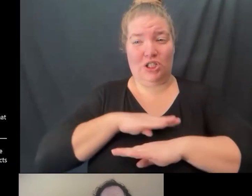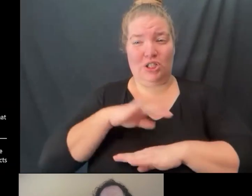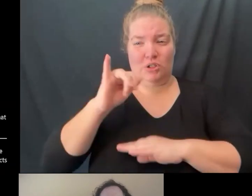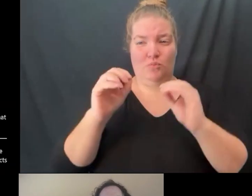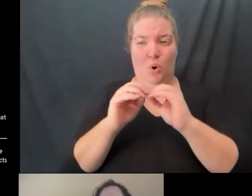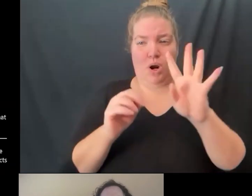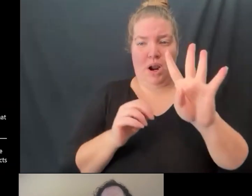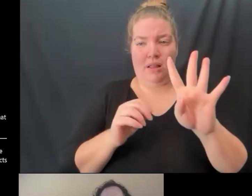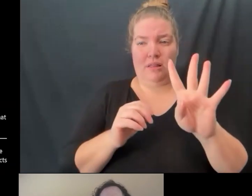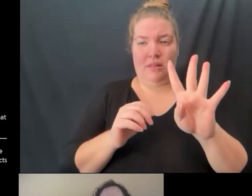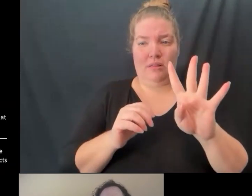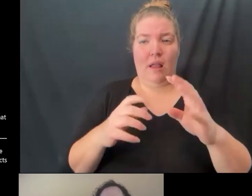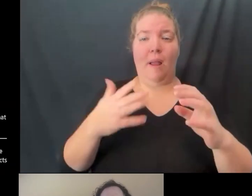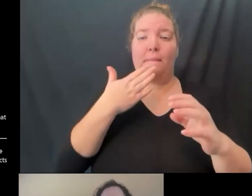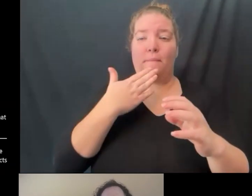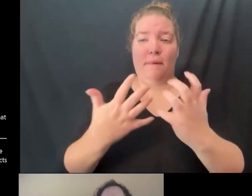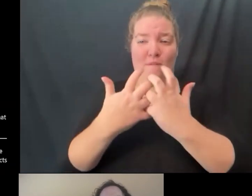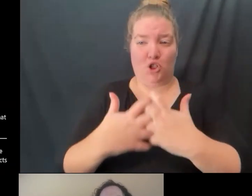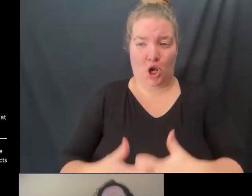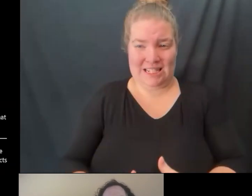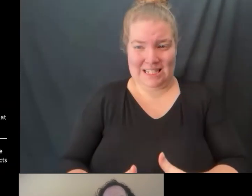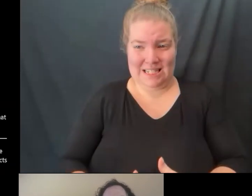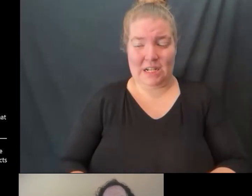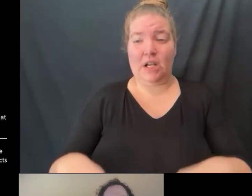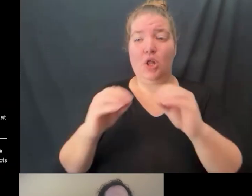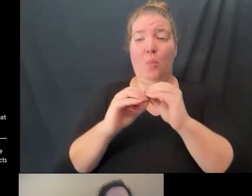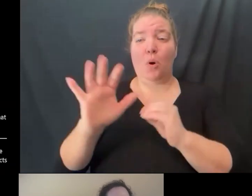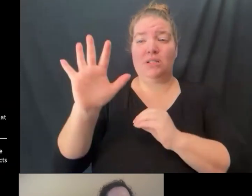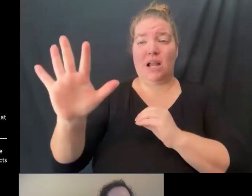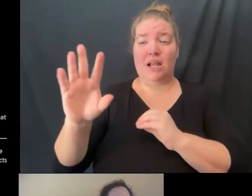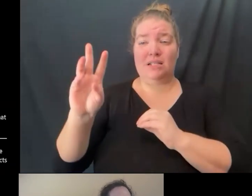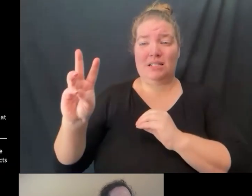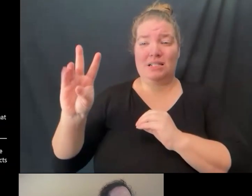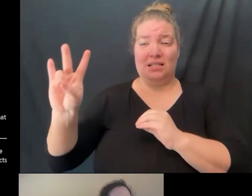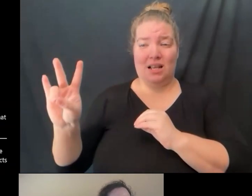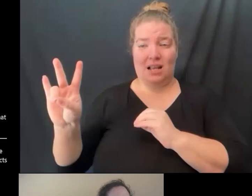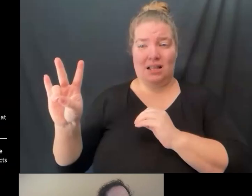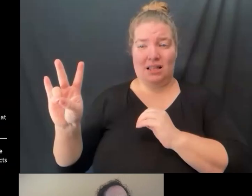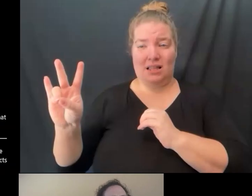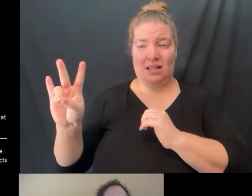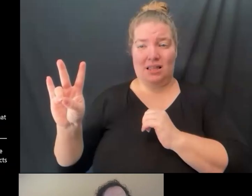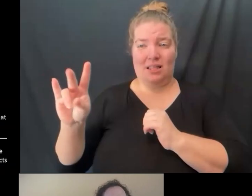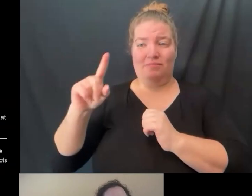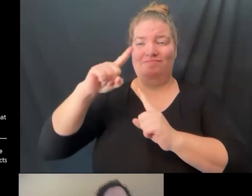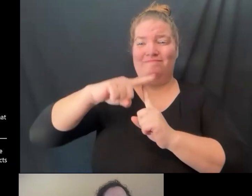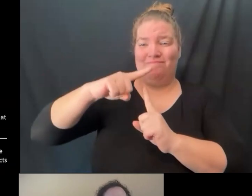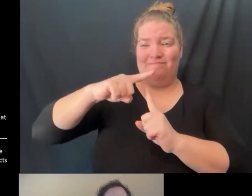So Clause 4 is all about that. Clause 5, 6, and 7 are specific technical requirements